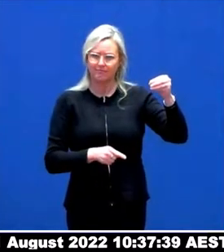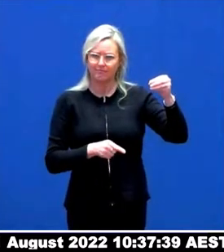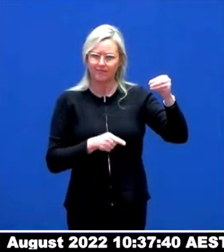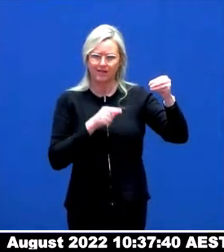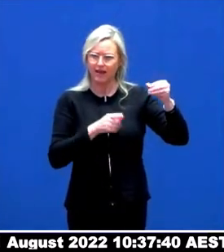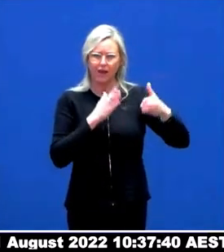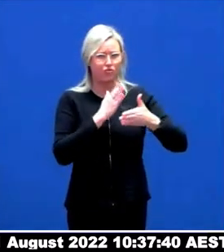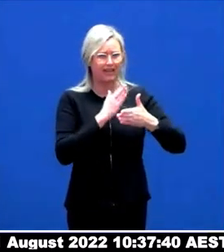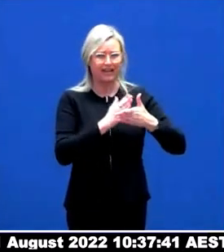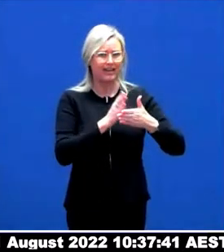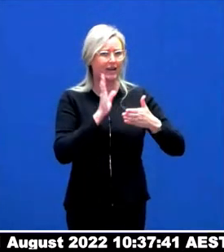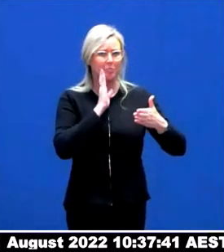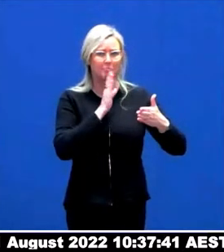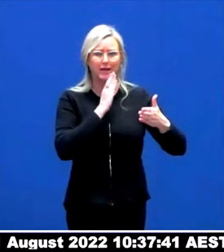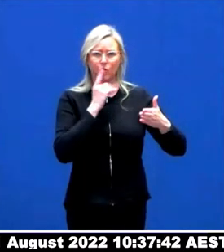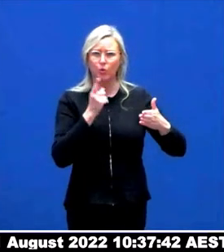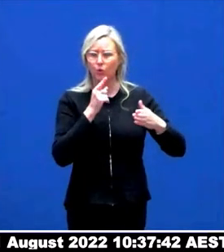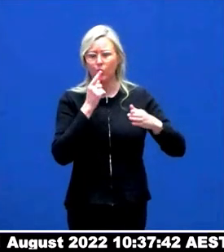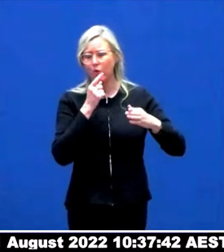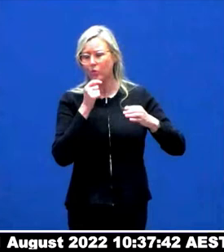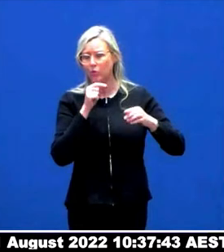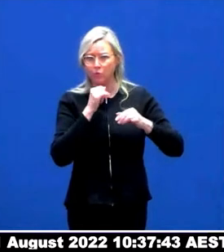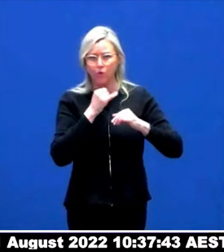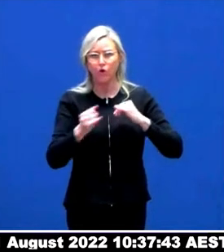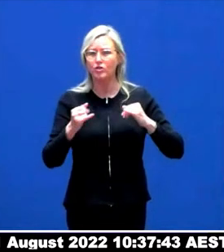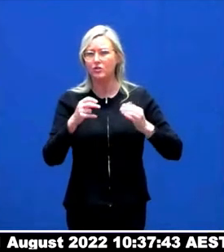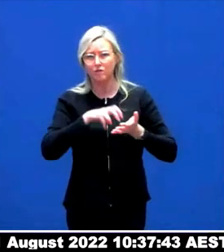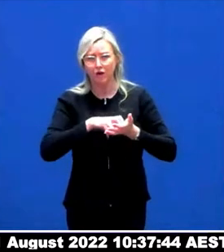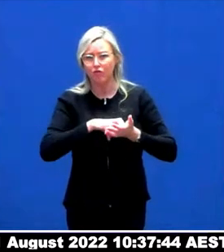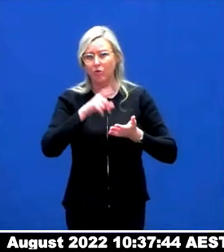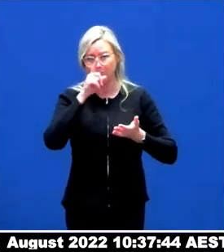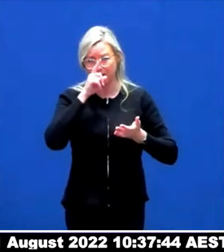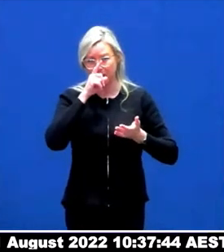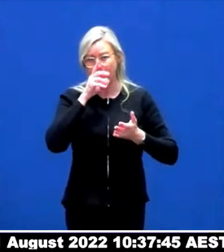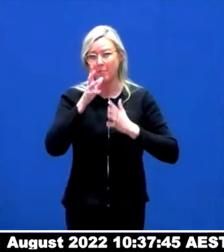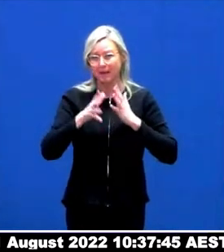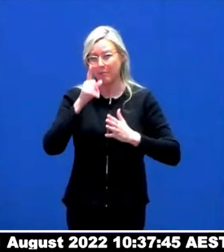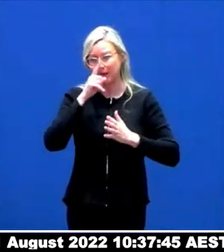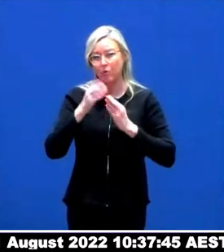vulnerable members of our community with disability, being homeless people or people